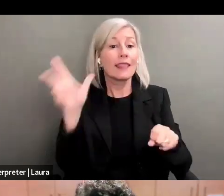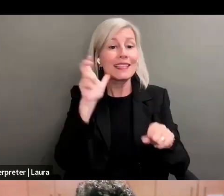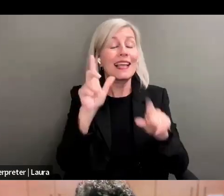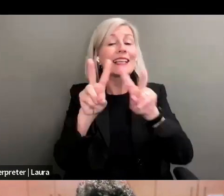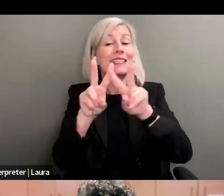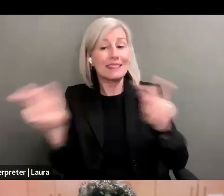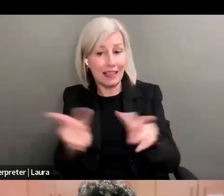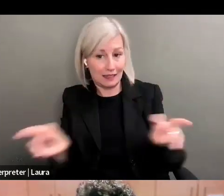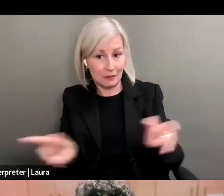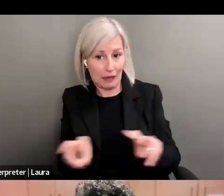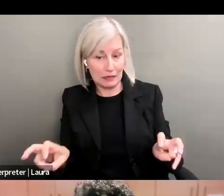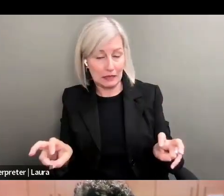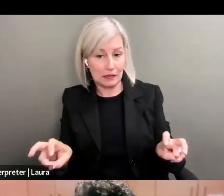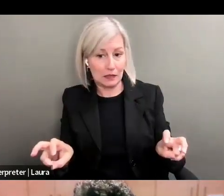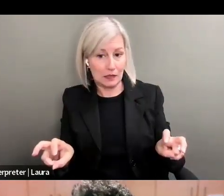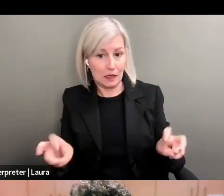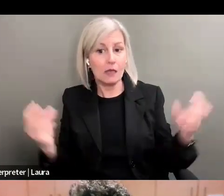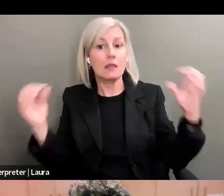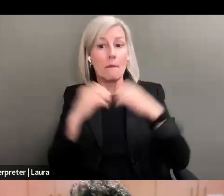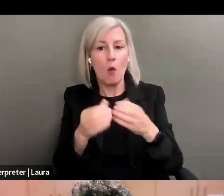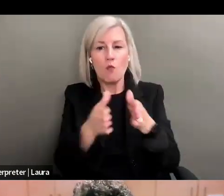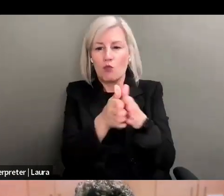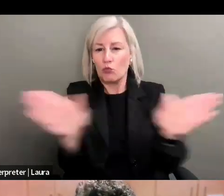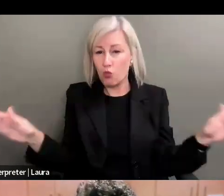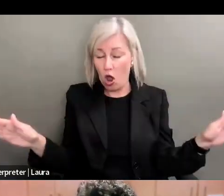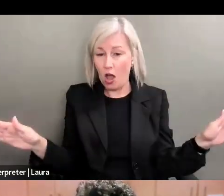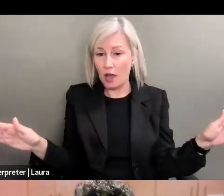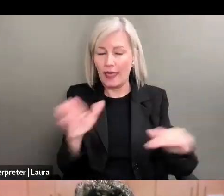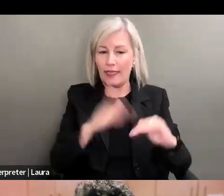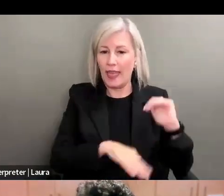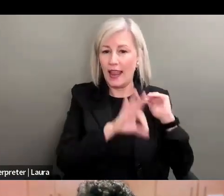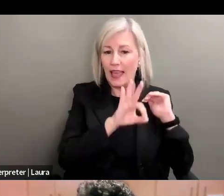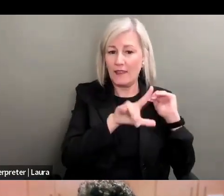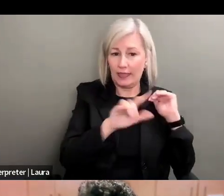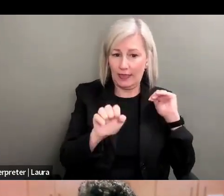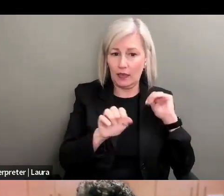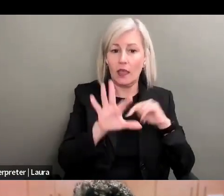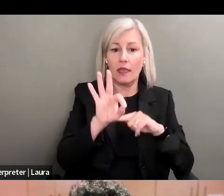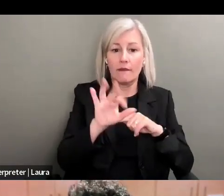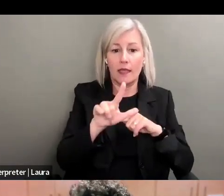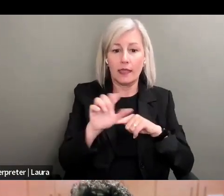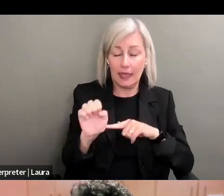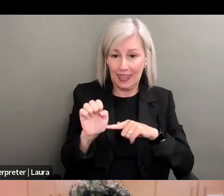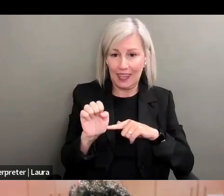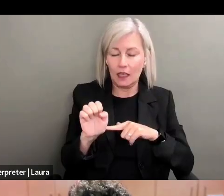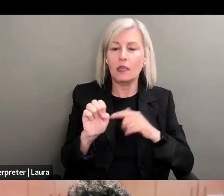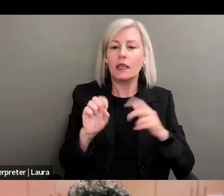is a more broad term than an FLE. The FLE is the test from Phonak